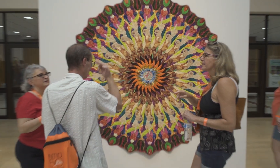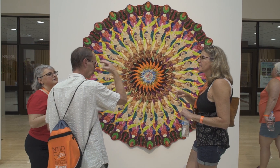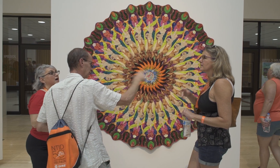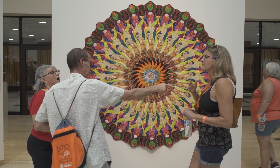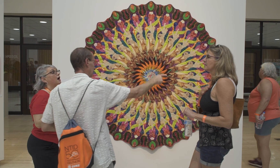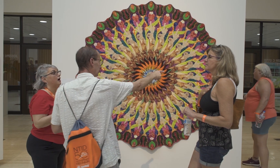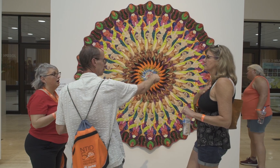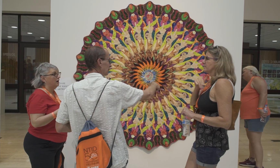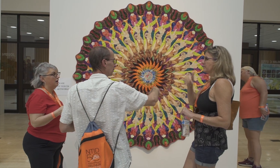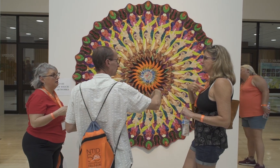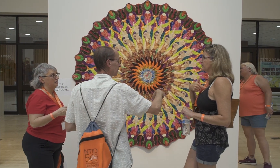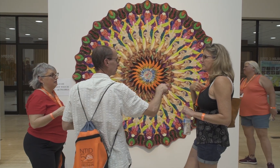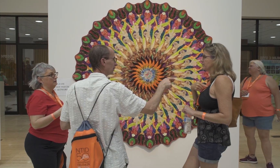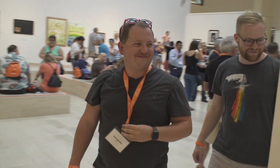I think this was you. No, no it's not mine.